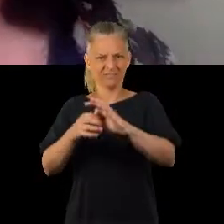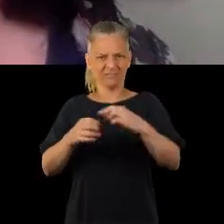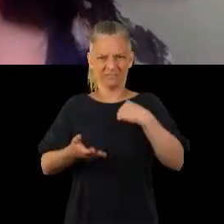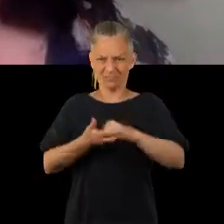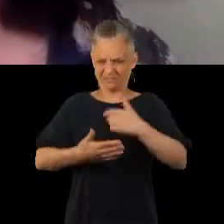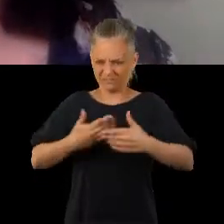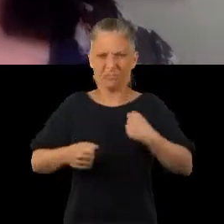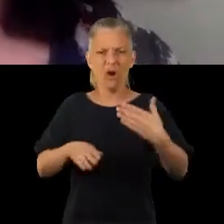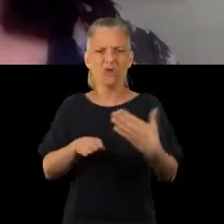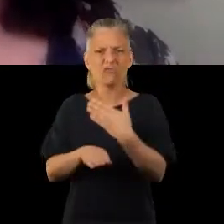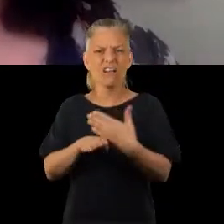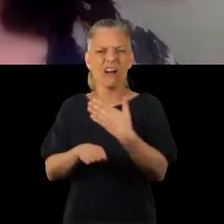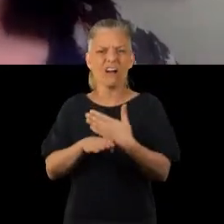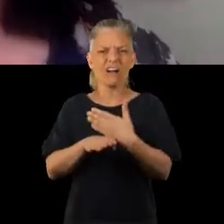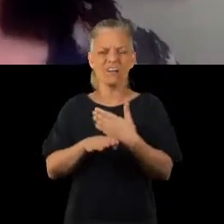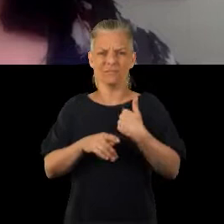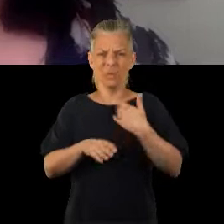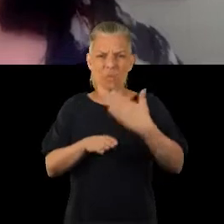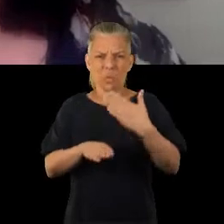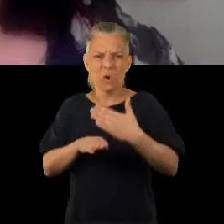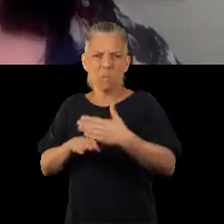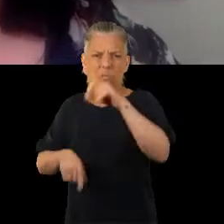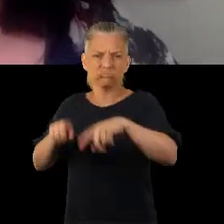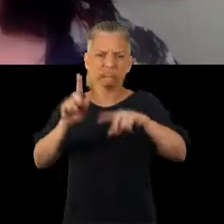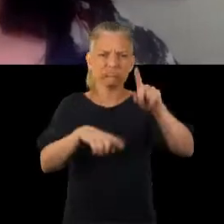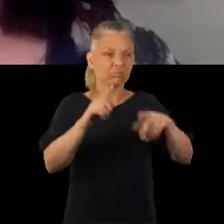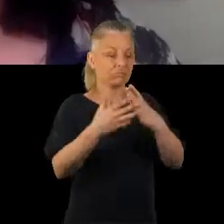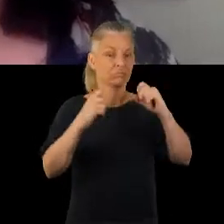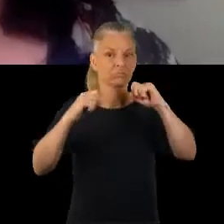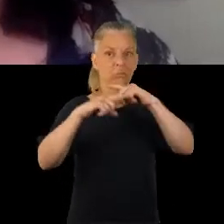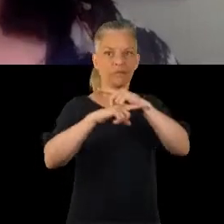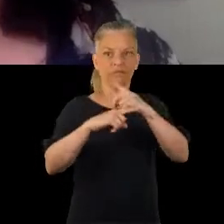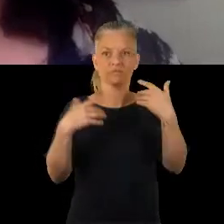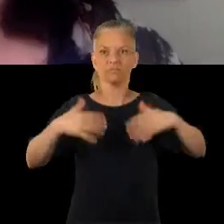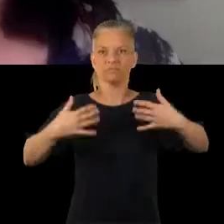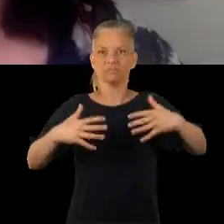Durham- like not worldwide, but I’ve got some really interesting work experience so I’ve been